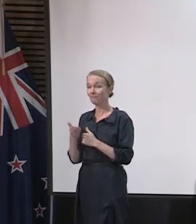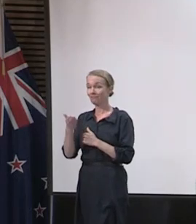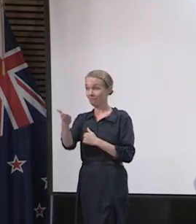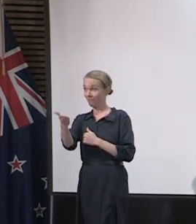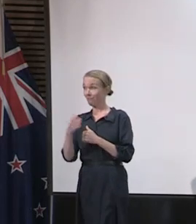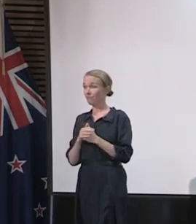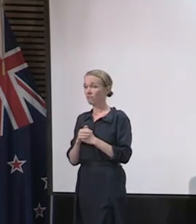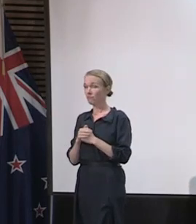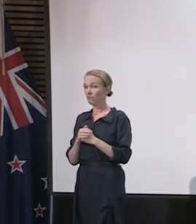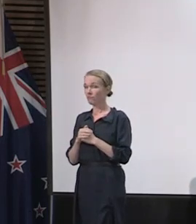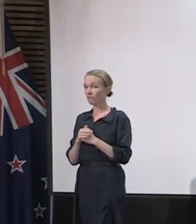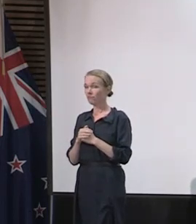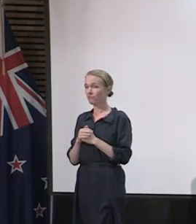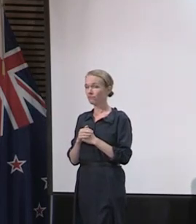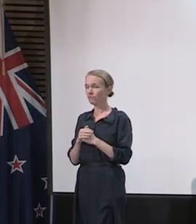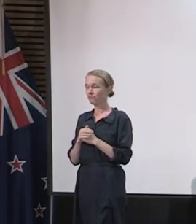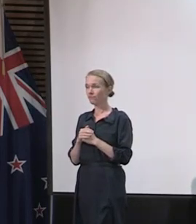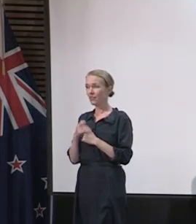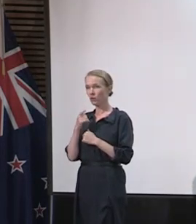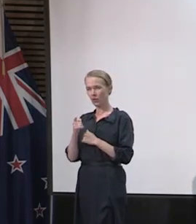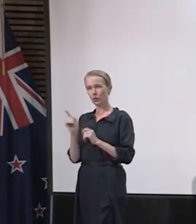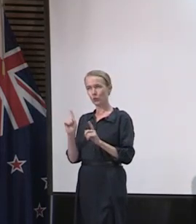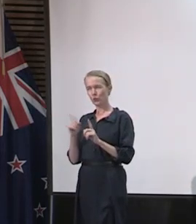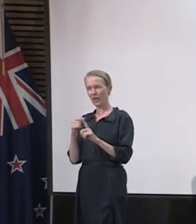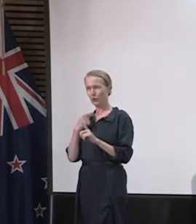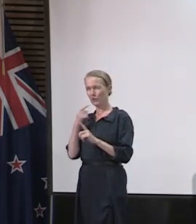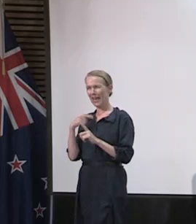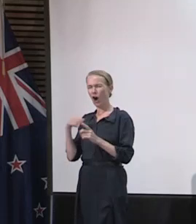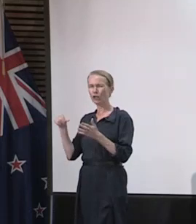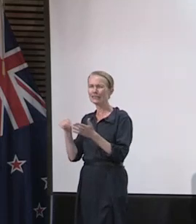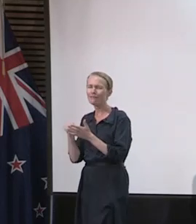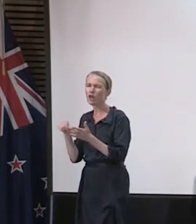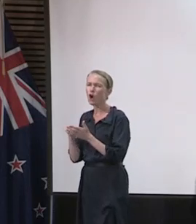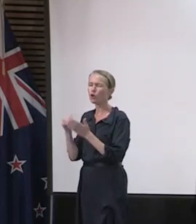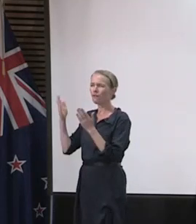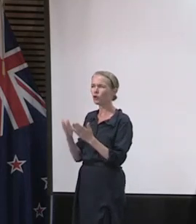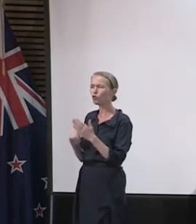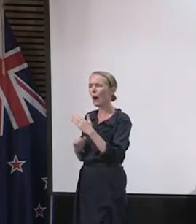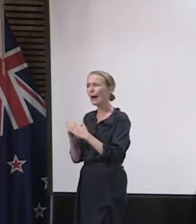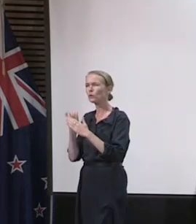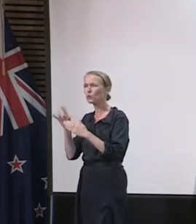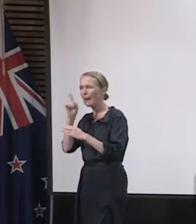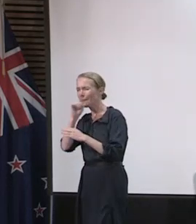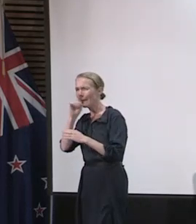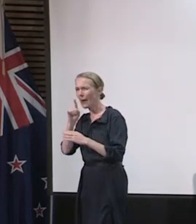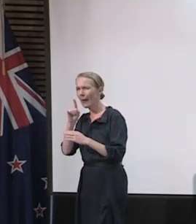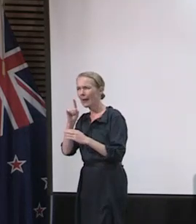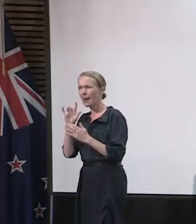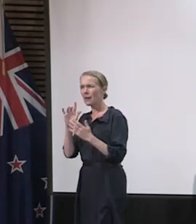said that sim message and acknowledge that it is hard. Why did you start working on this much earlier so these